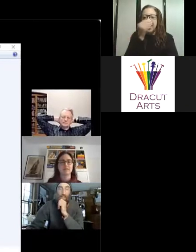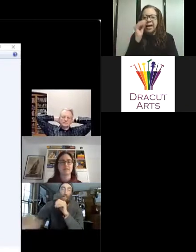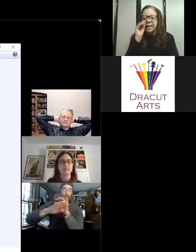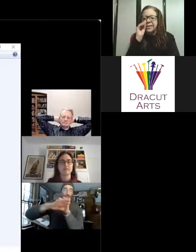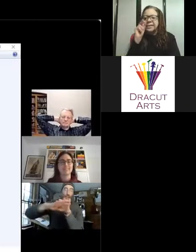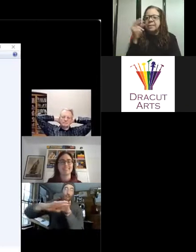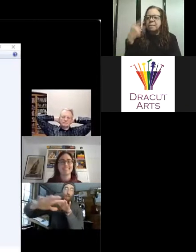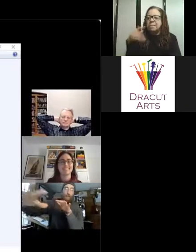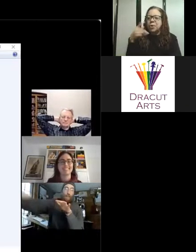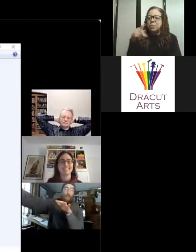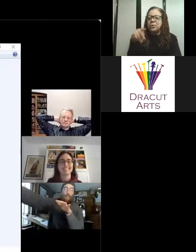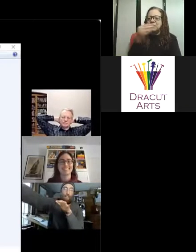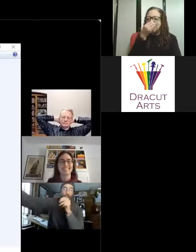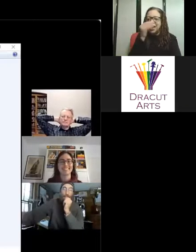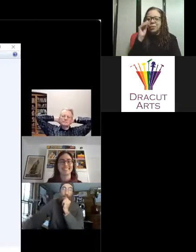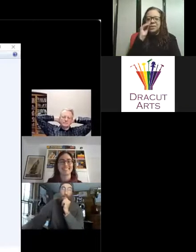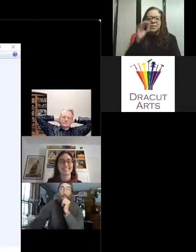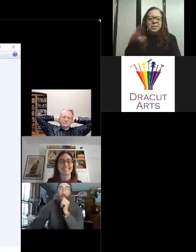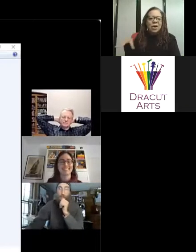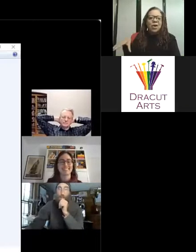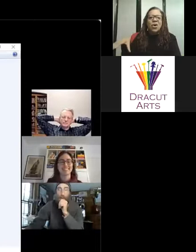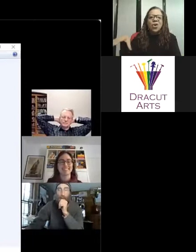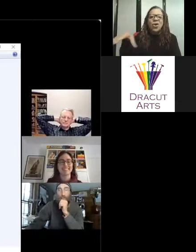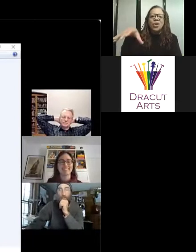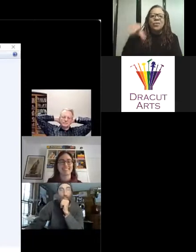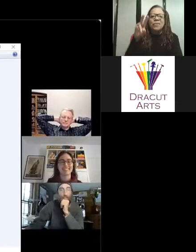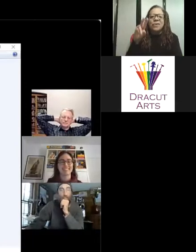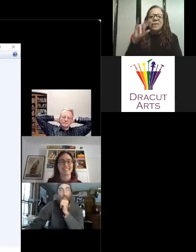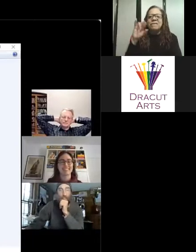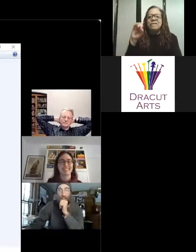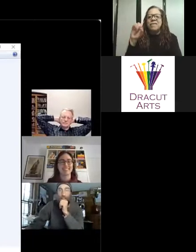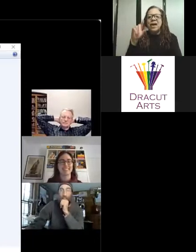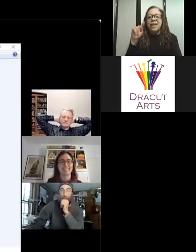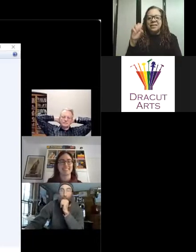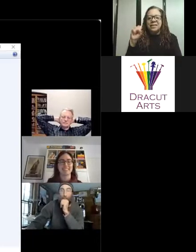so there's just a carpet of violets along the side of the road in May, and Virginia--